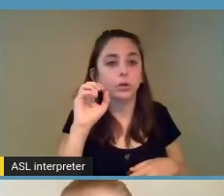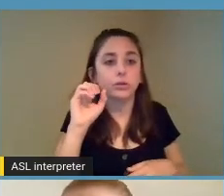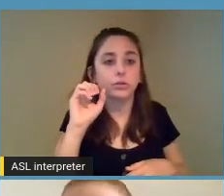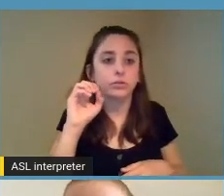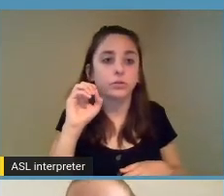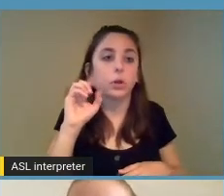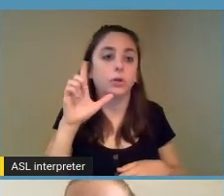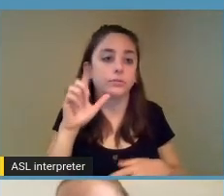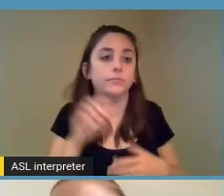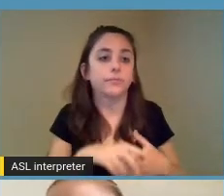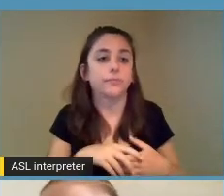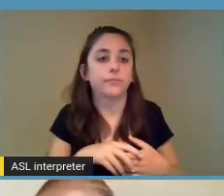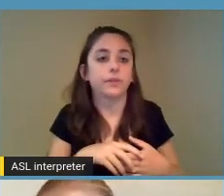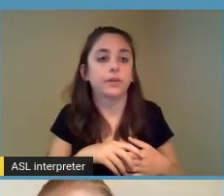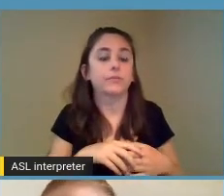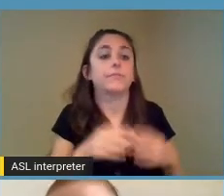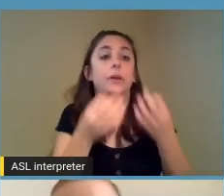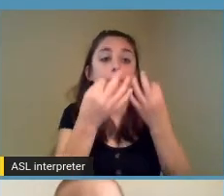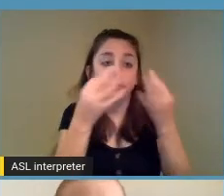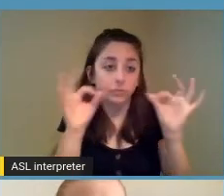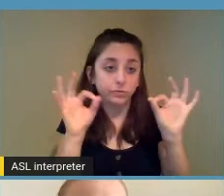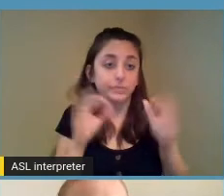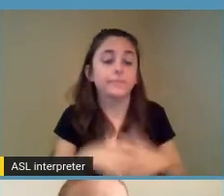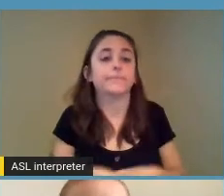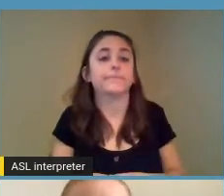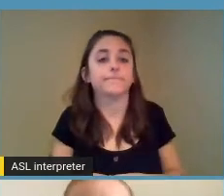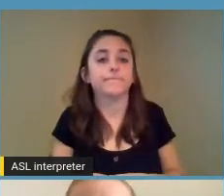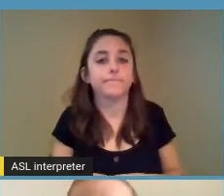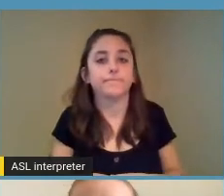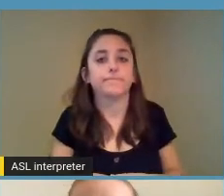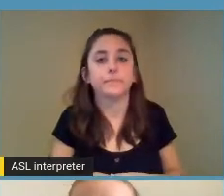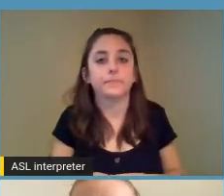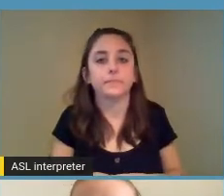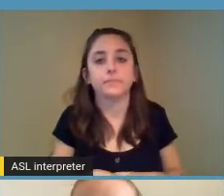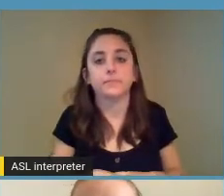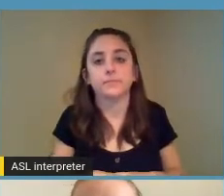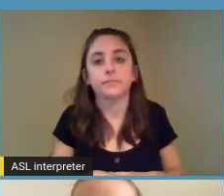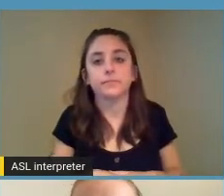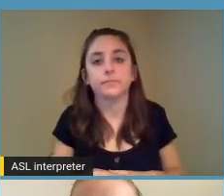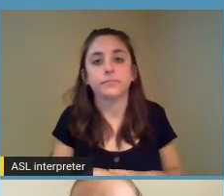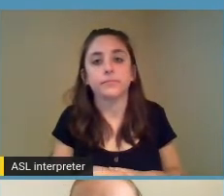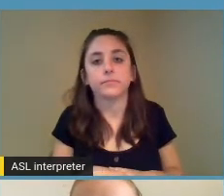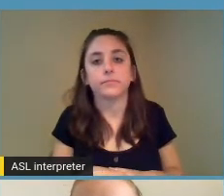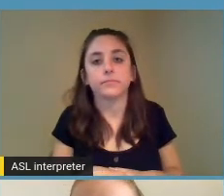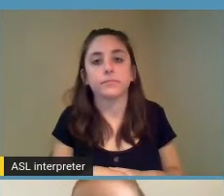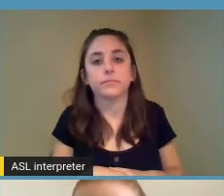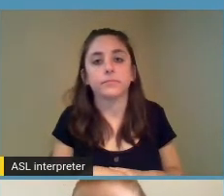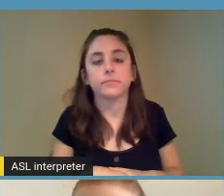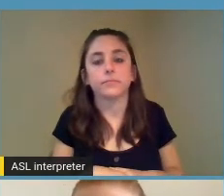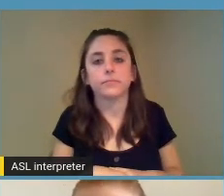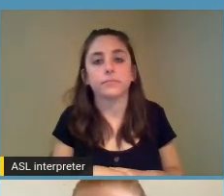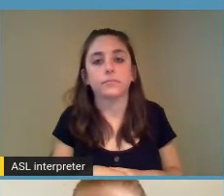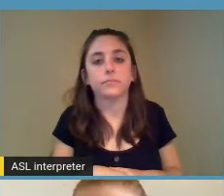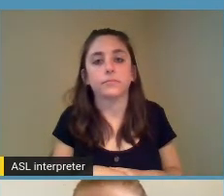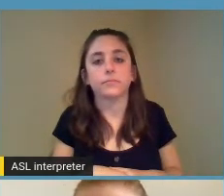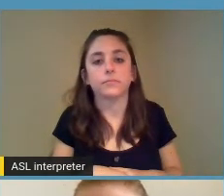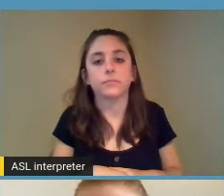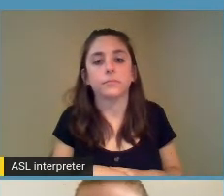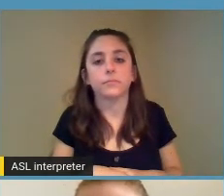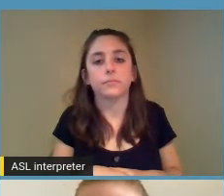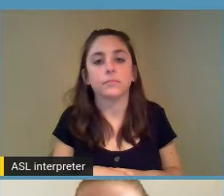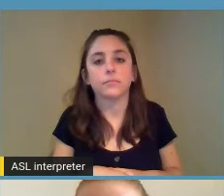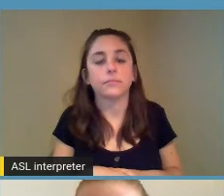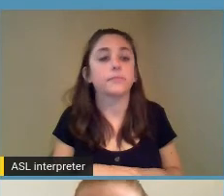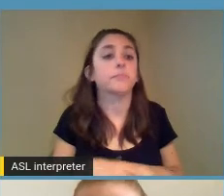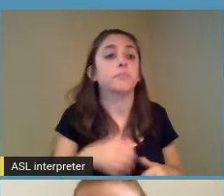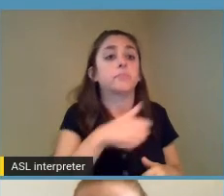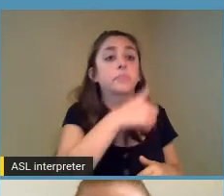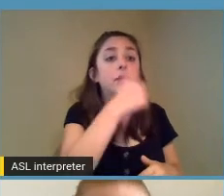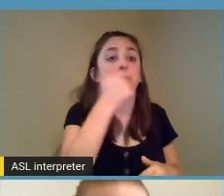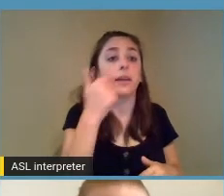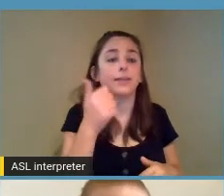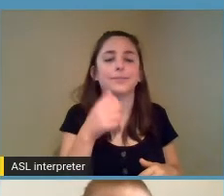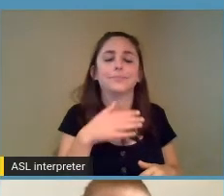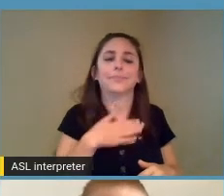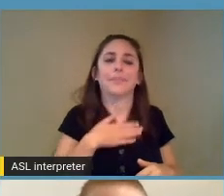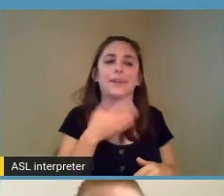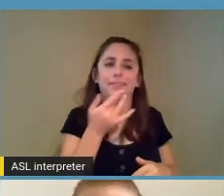and GarageBand are free tools. Now, the other tool I want to show you is my favorite. Hindenburg